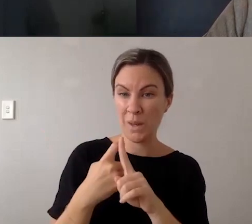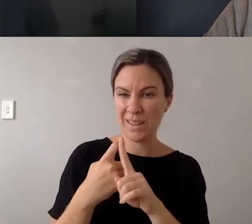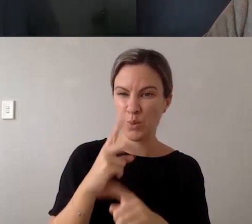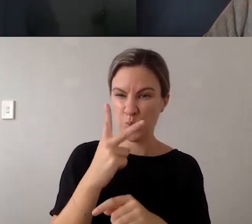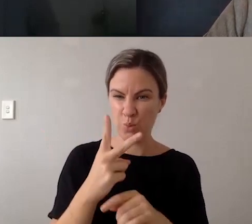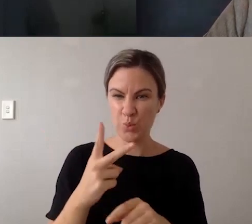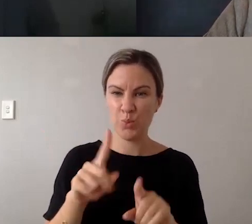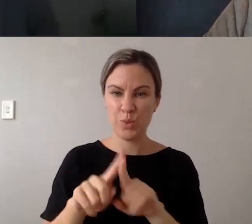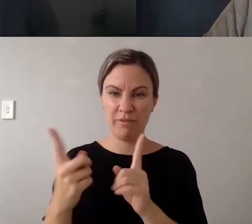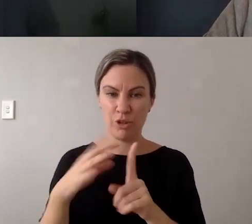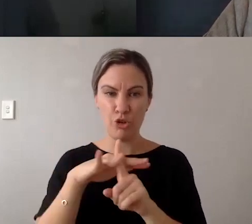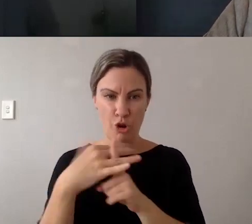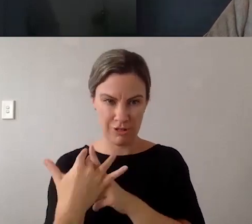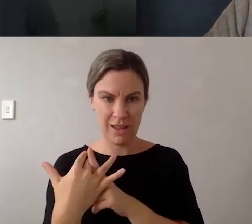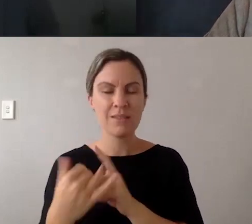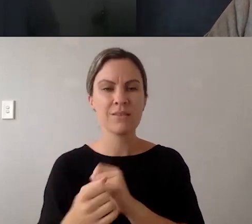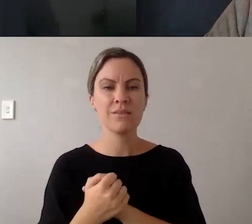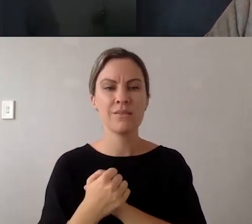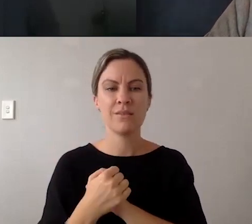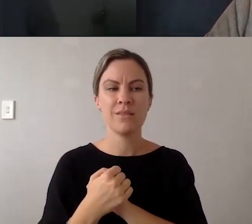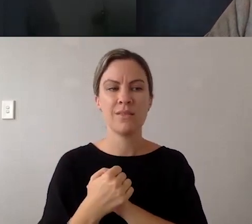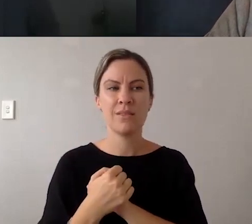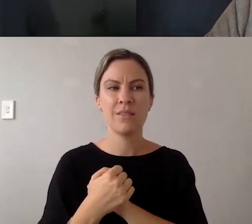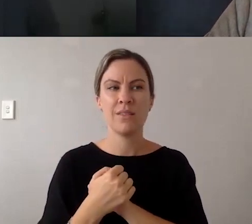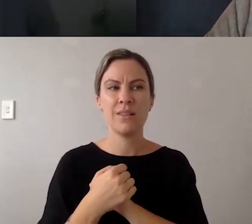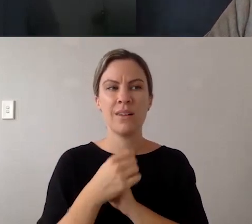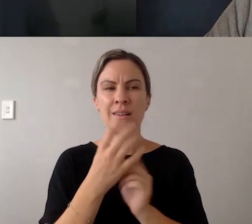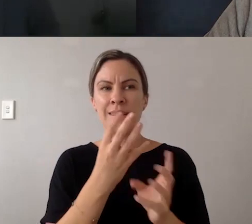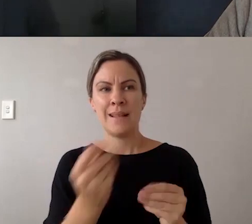week, and - it was definitely people were concerned that what I was